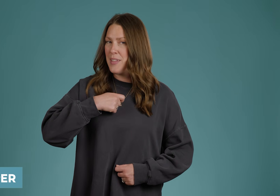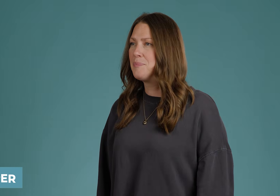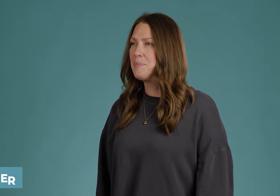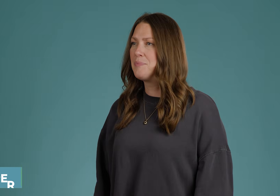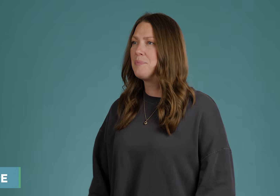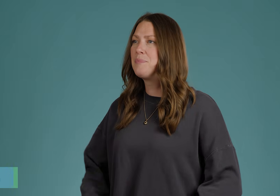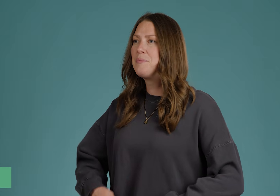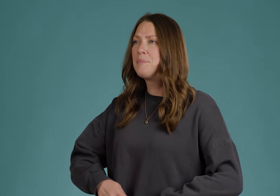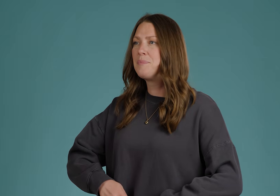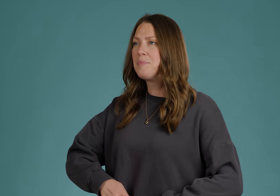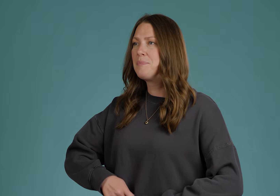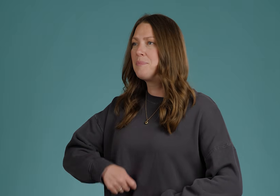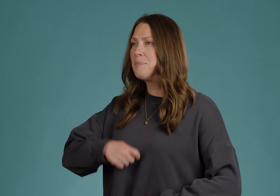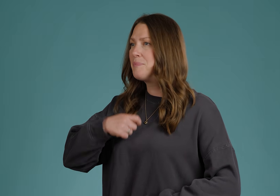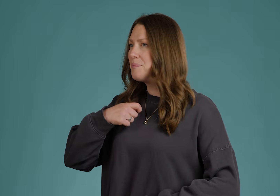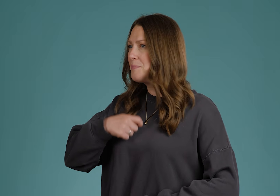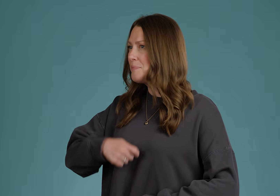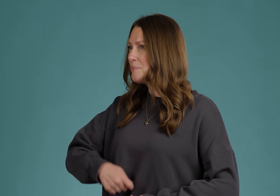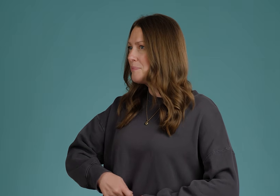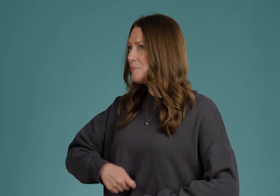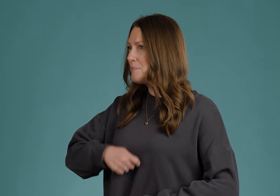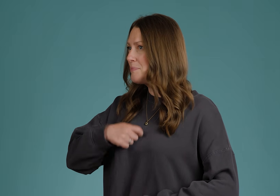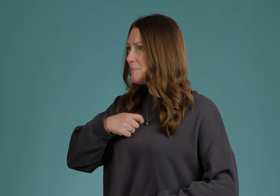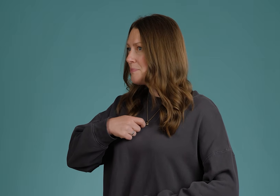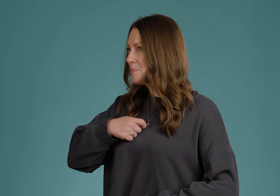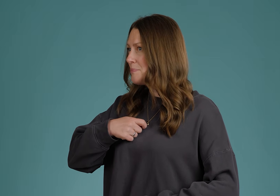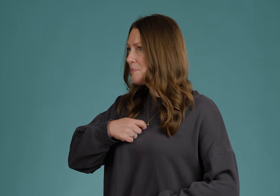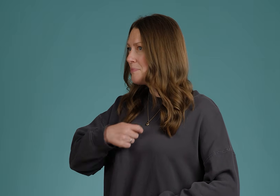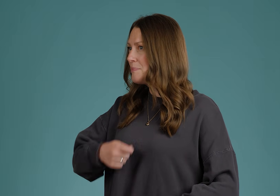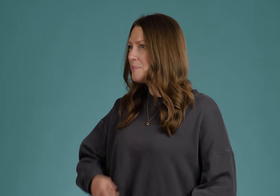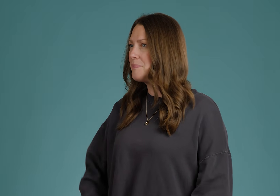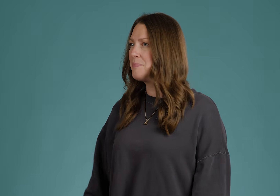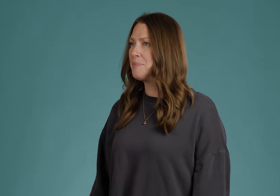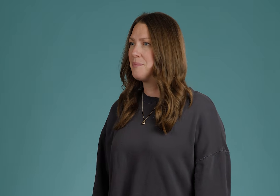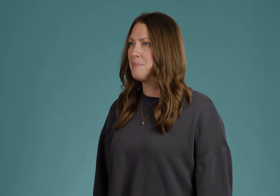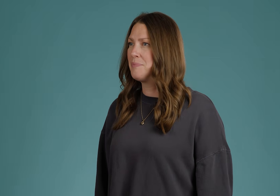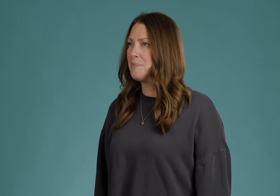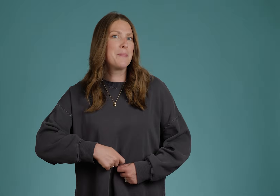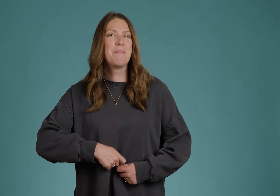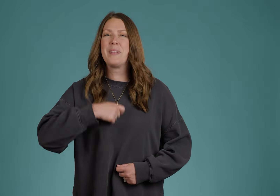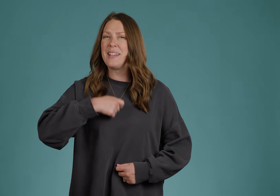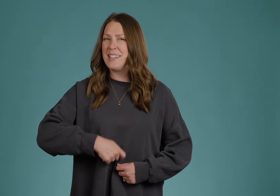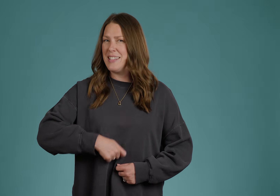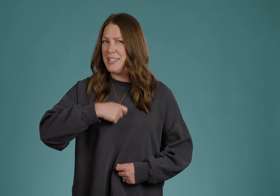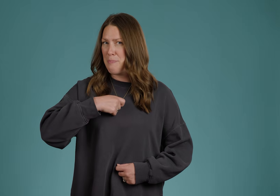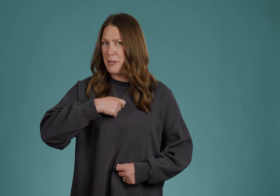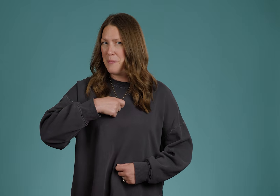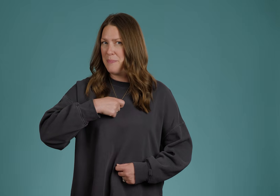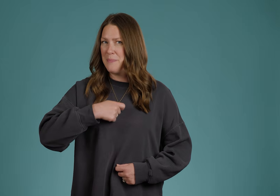Your dominant hand is zipping up and down, representing the zipper. Zipper.